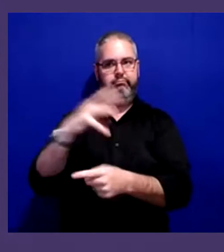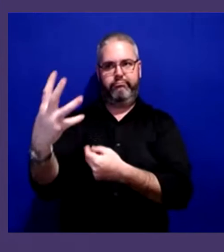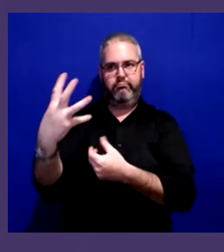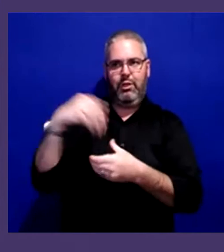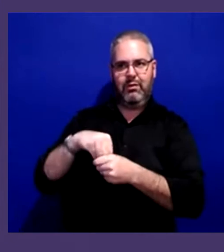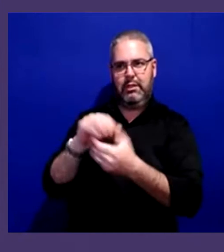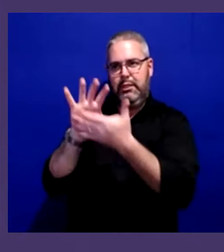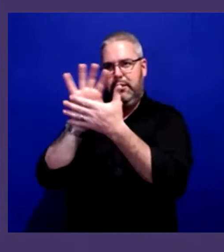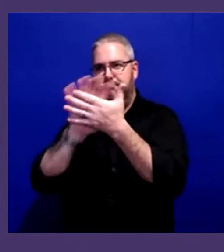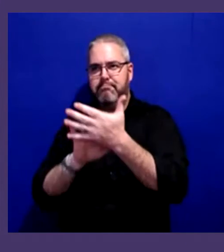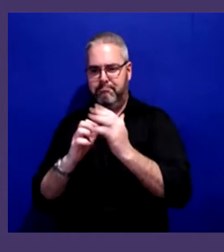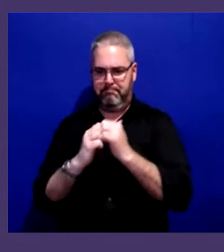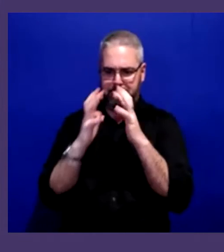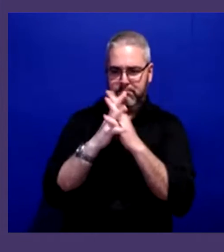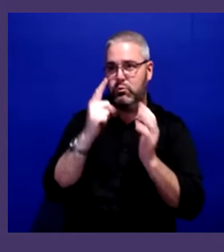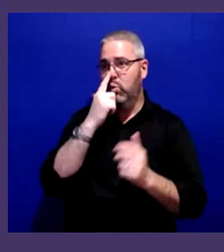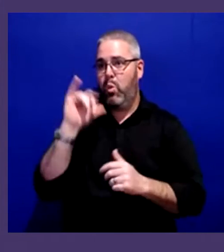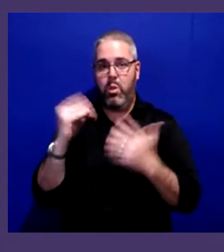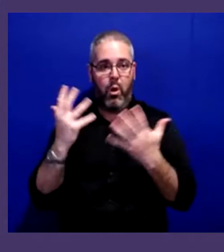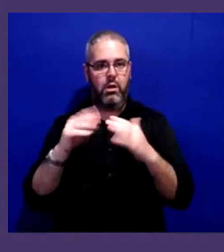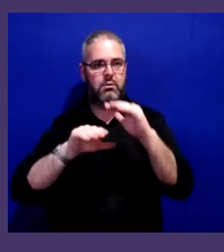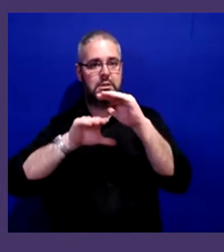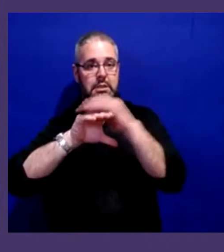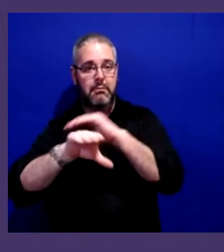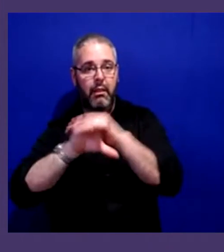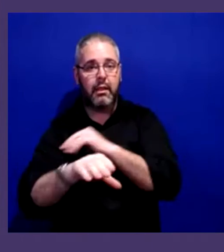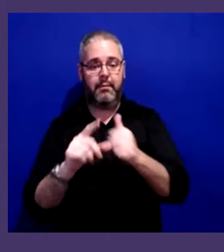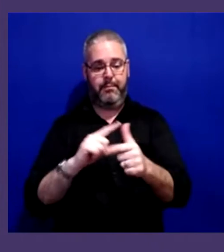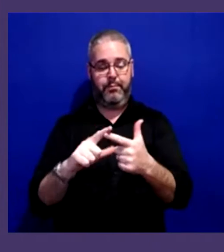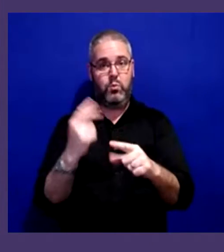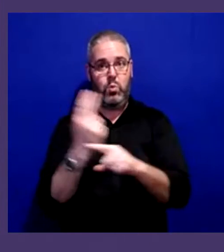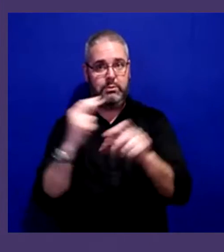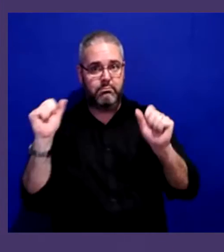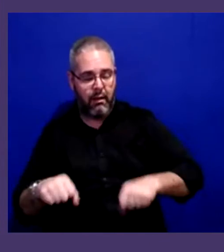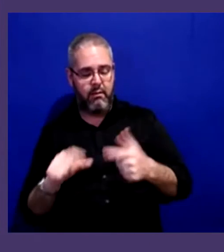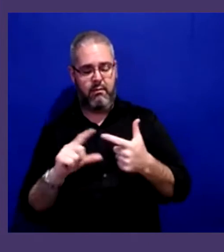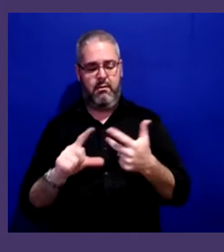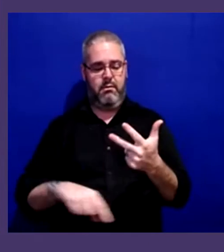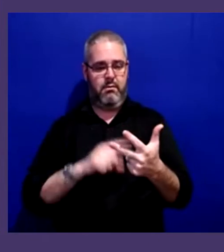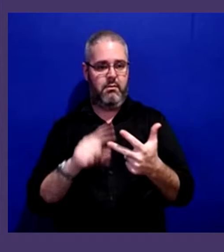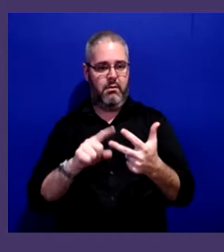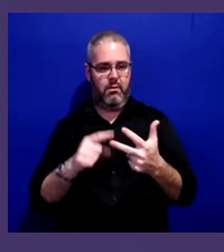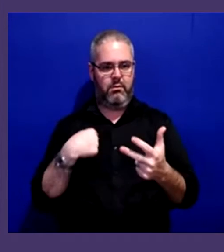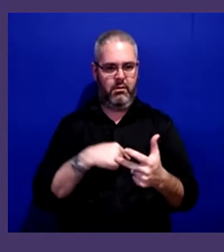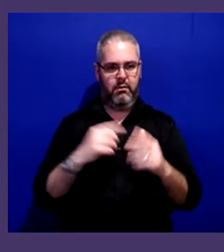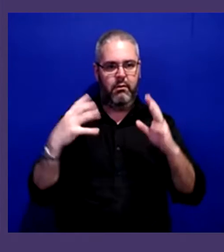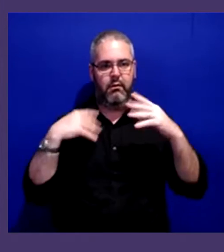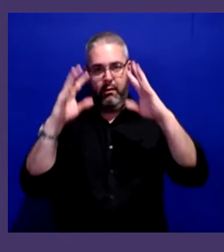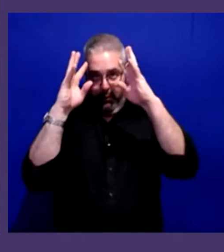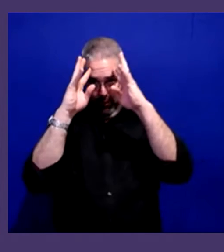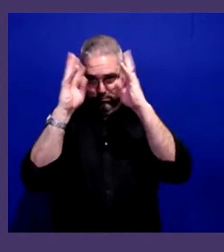really accessibility, usability, co-creation. Those three principles and we think